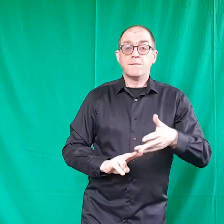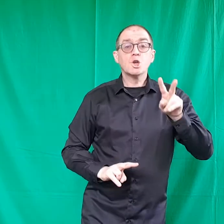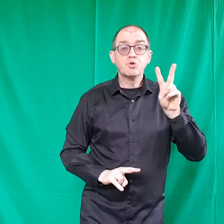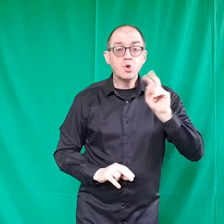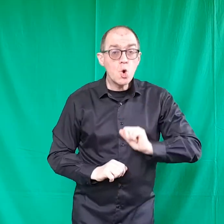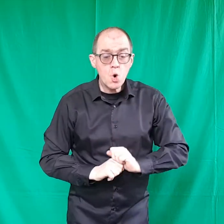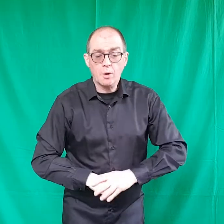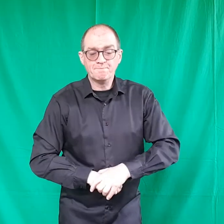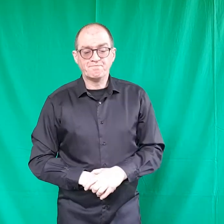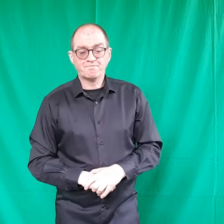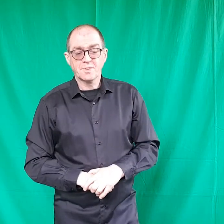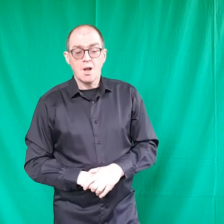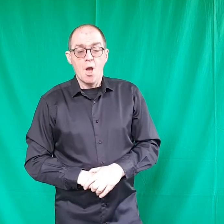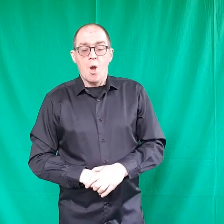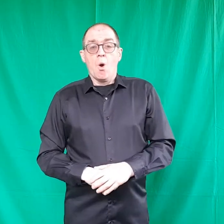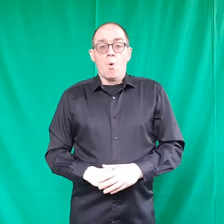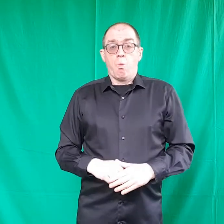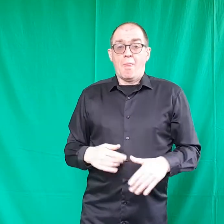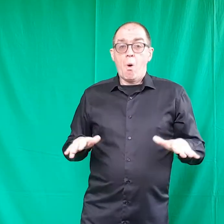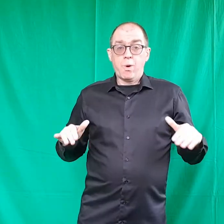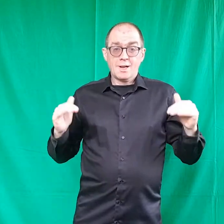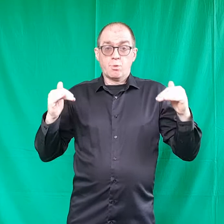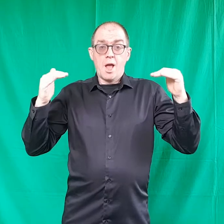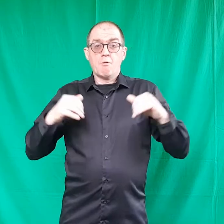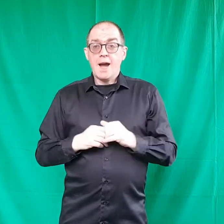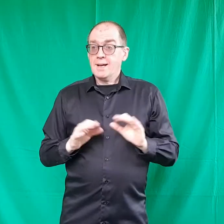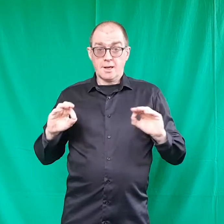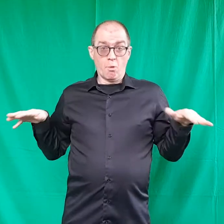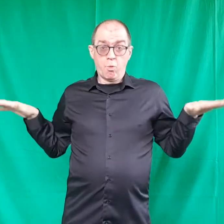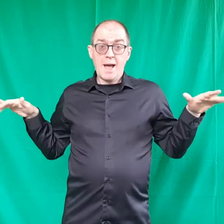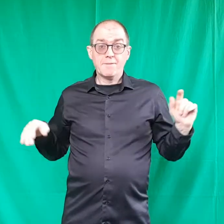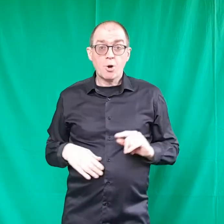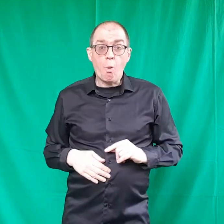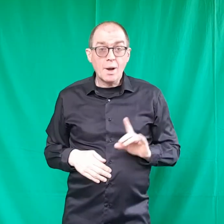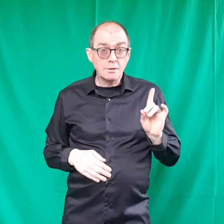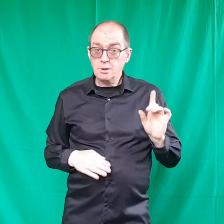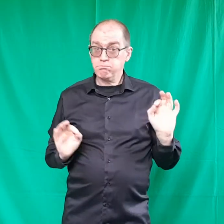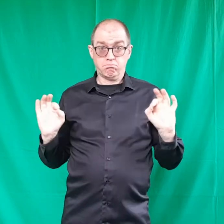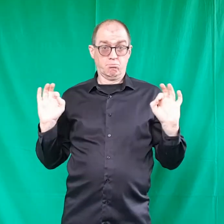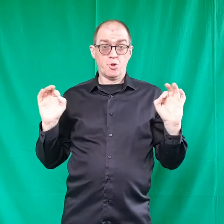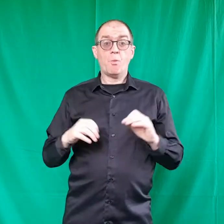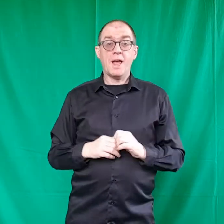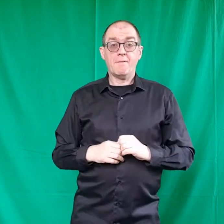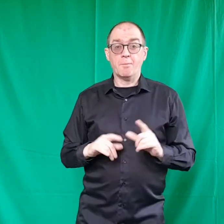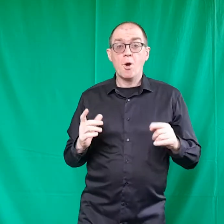Verse 2! 'With our wings we are rising' We haven't got wings. No we haven't.